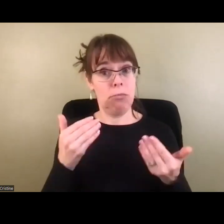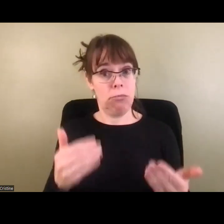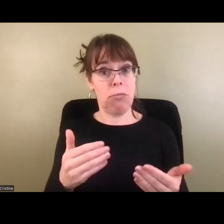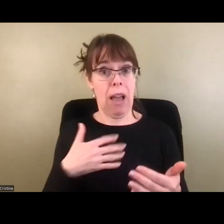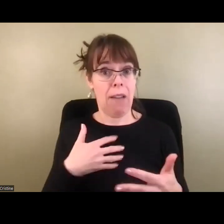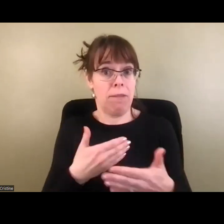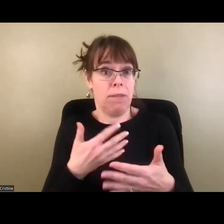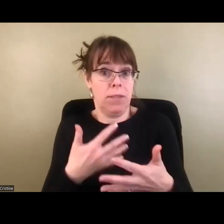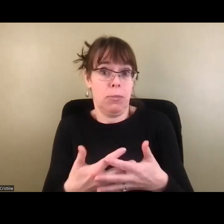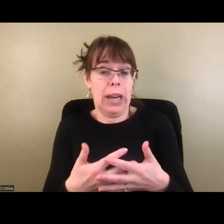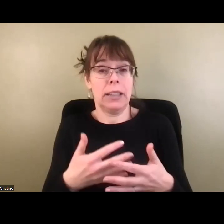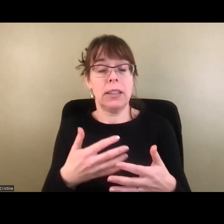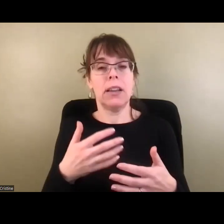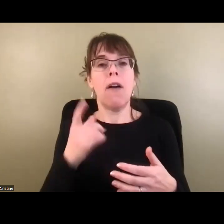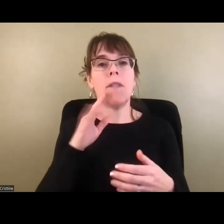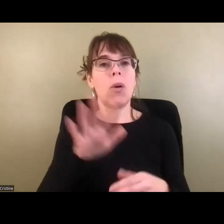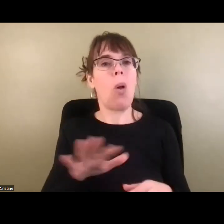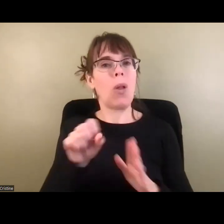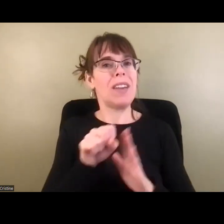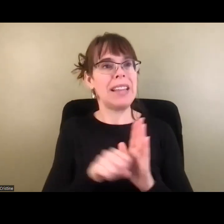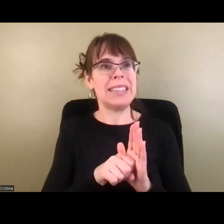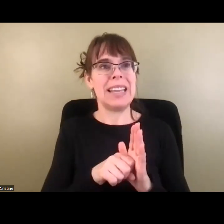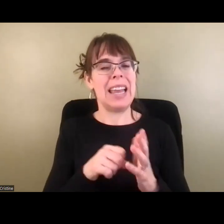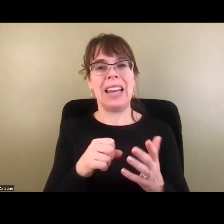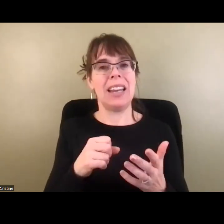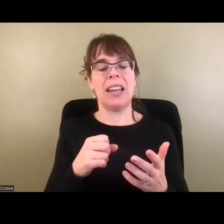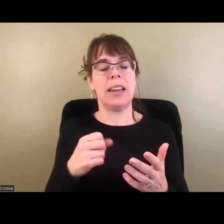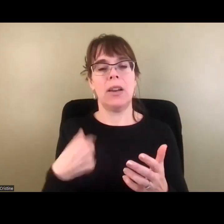at the state level because we just don't feel that we can